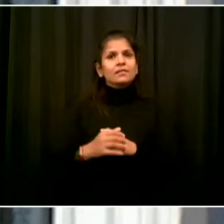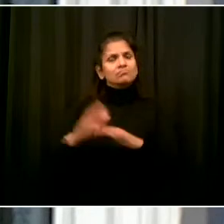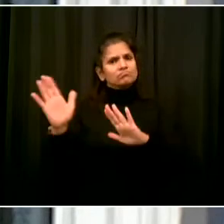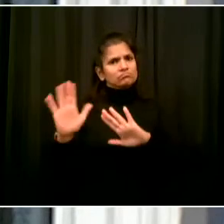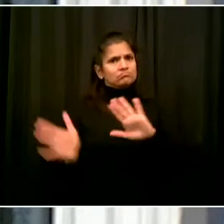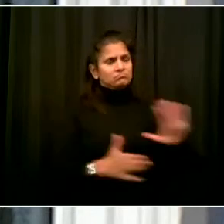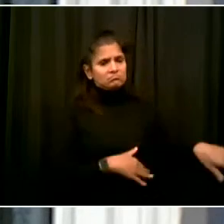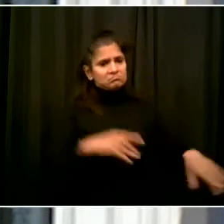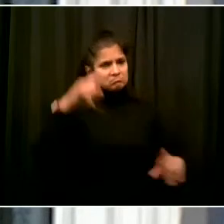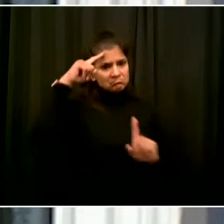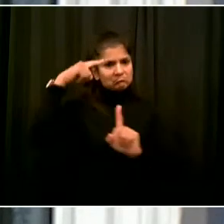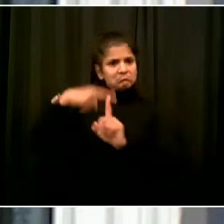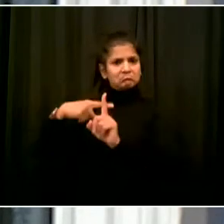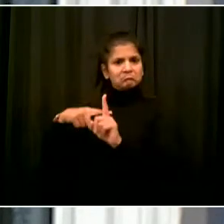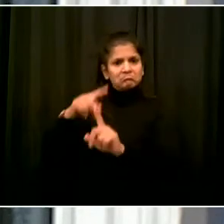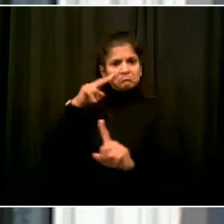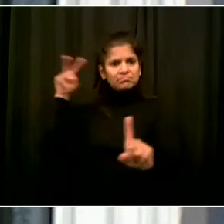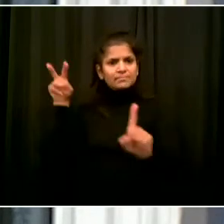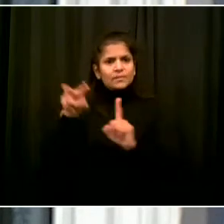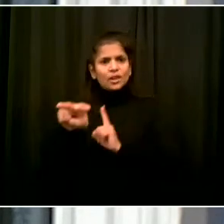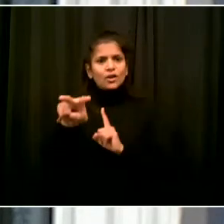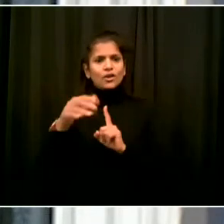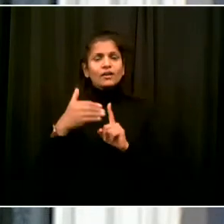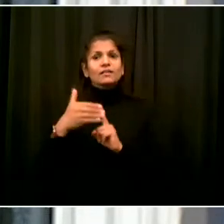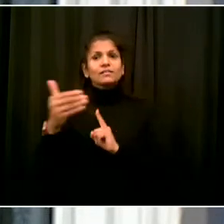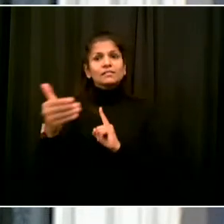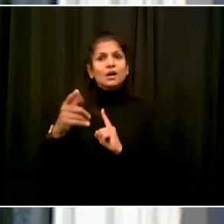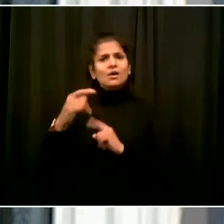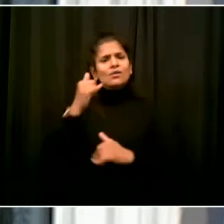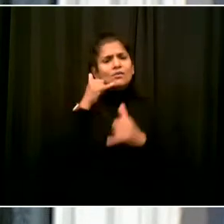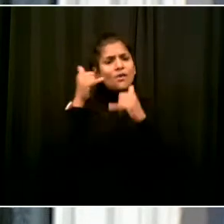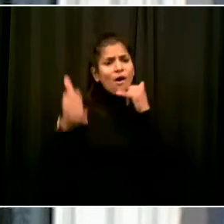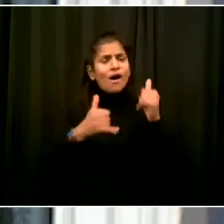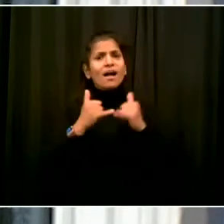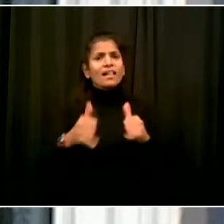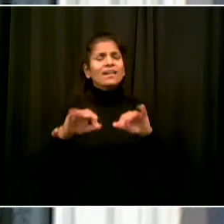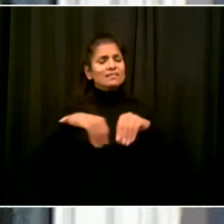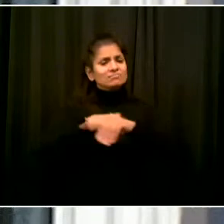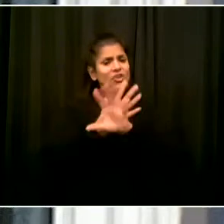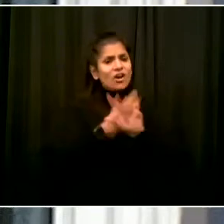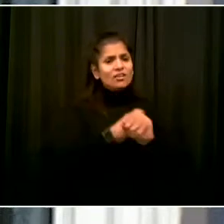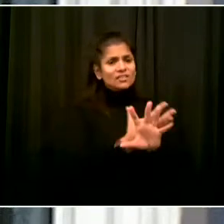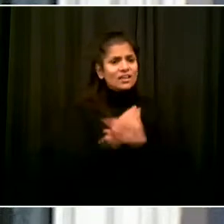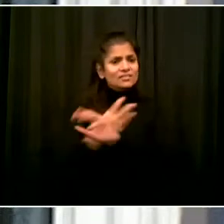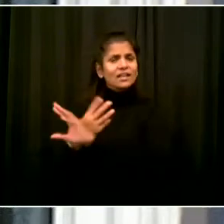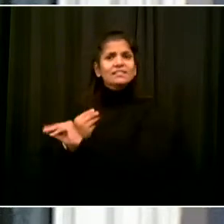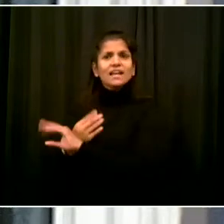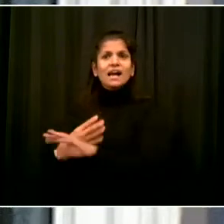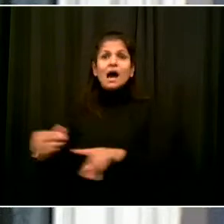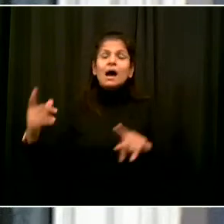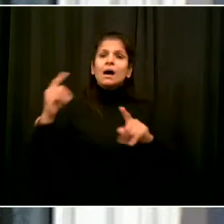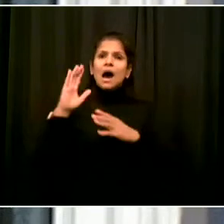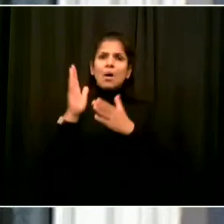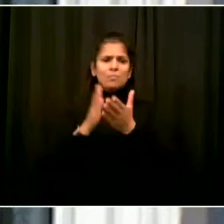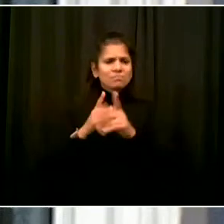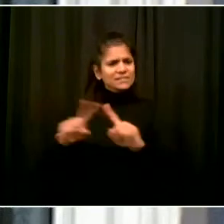HAVAVE NONOITCED ARE STRUGGLING. A SITUATIONAL PHONE CALL GOES A LONG WAY. AND WE CAN BE